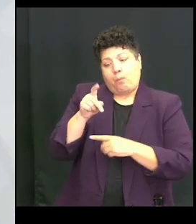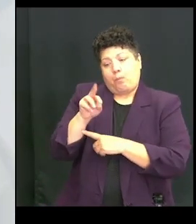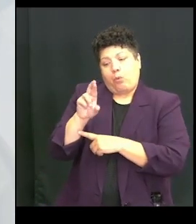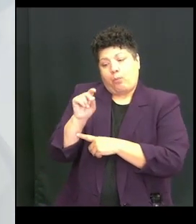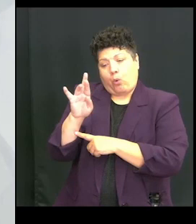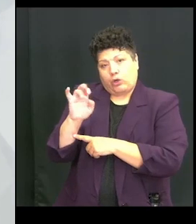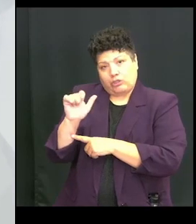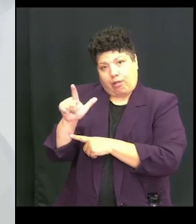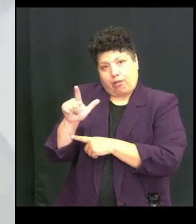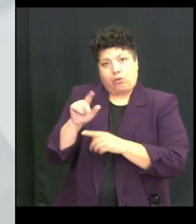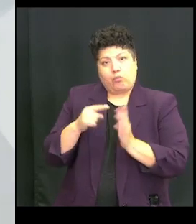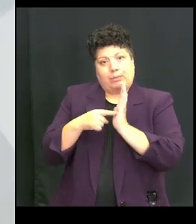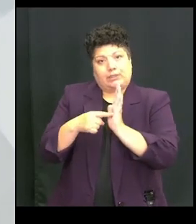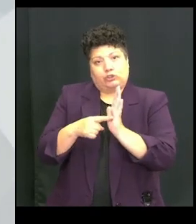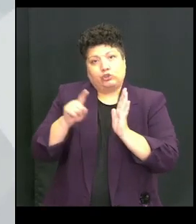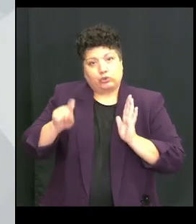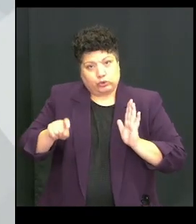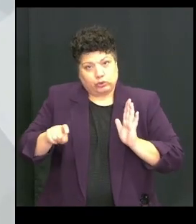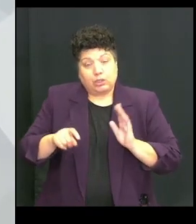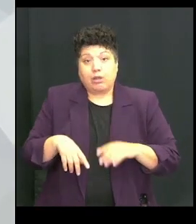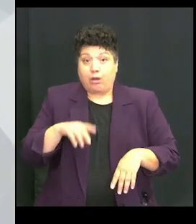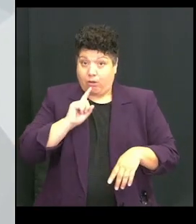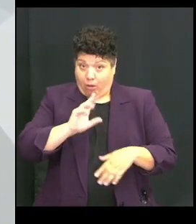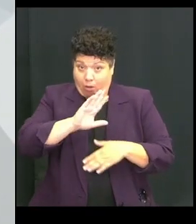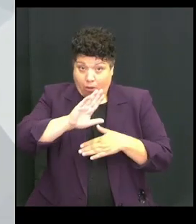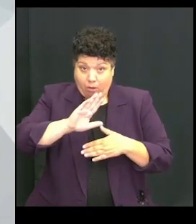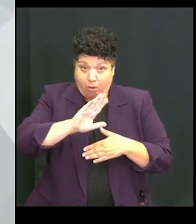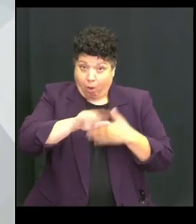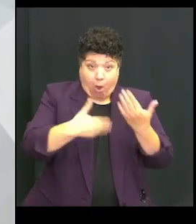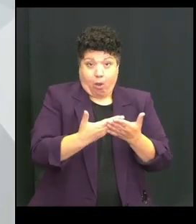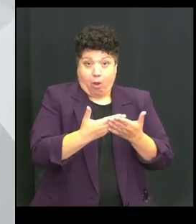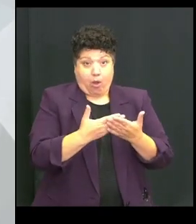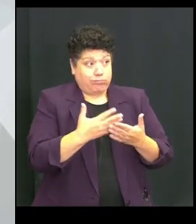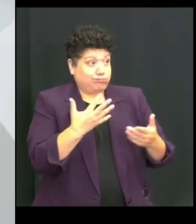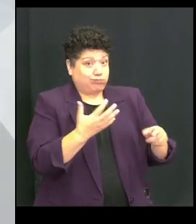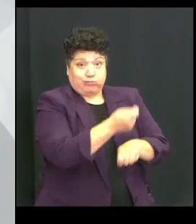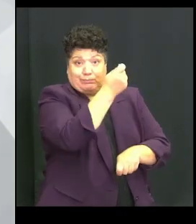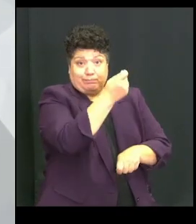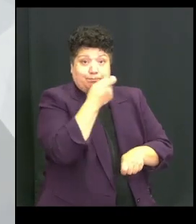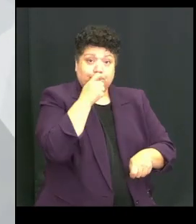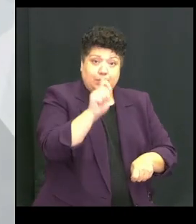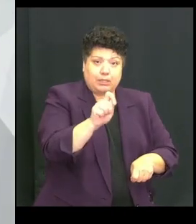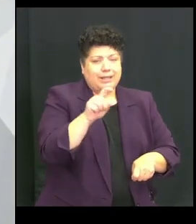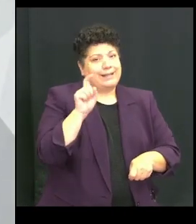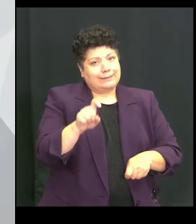That it's not all or nothing, that you have to be responsible coalition partners with other parties,